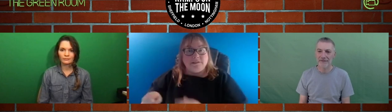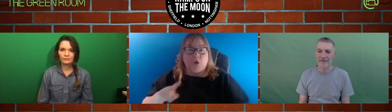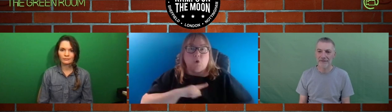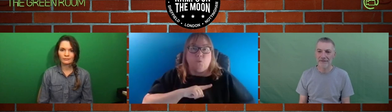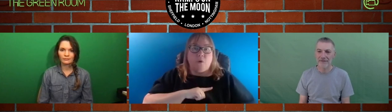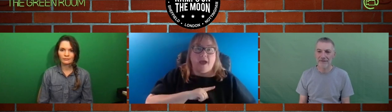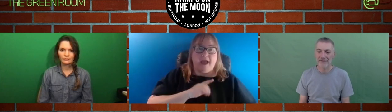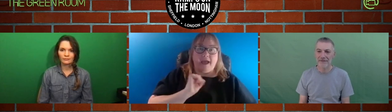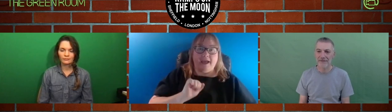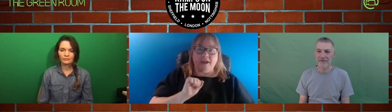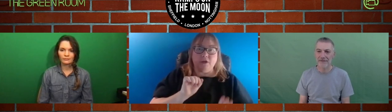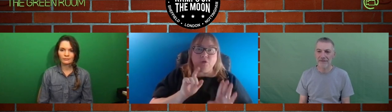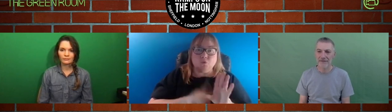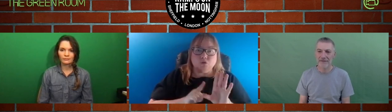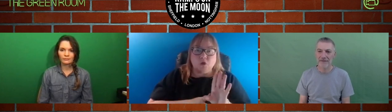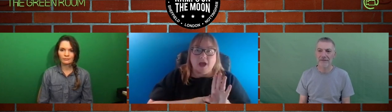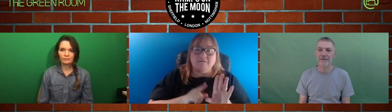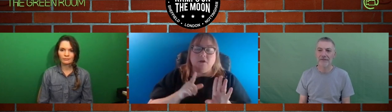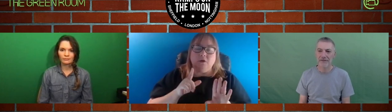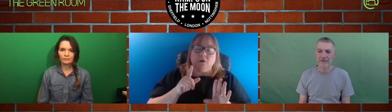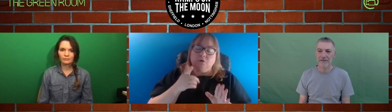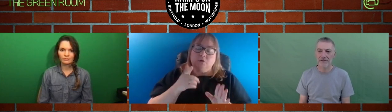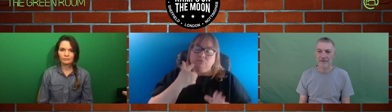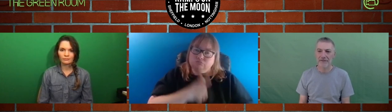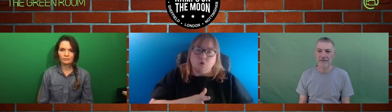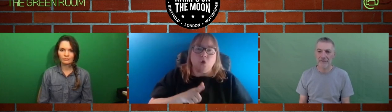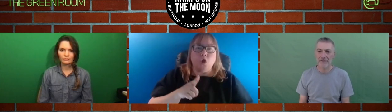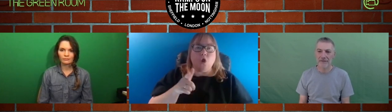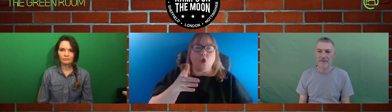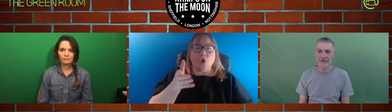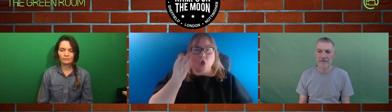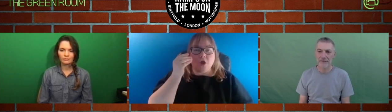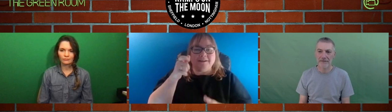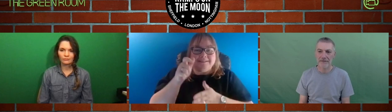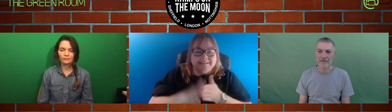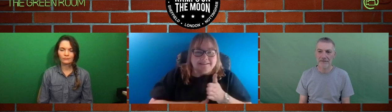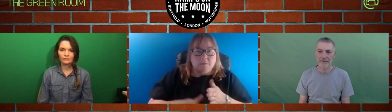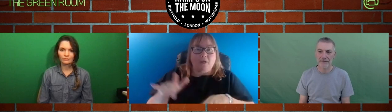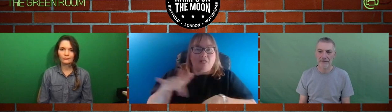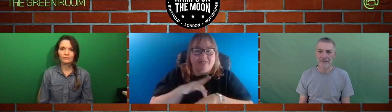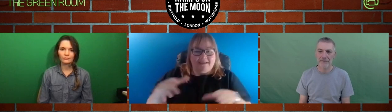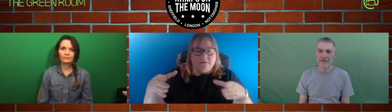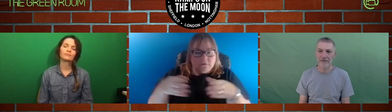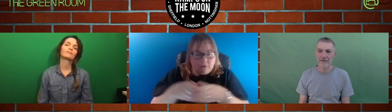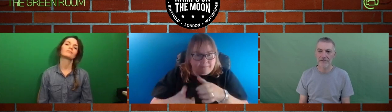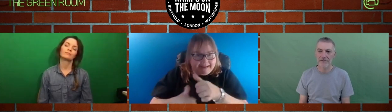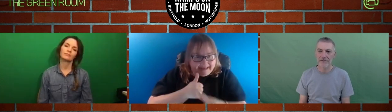learning disabled theatre companies that have got companies of learning disabled actors that are working all the time. So